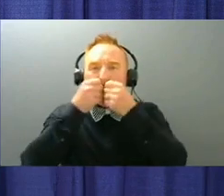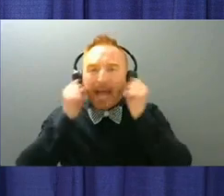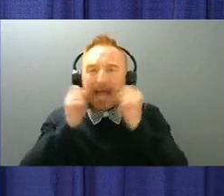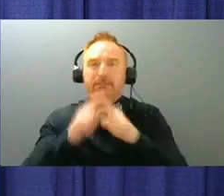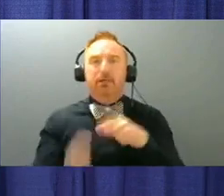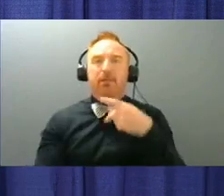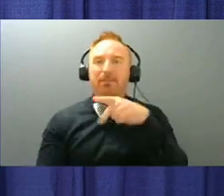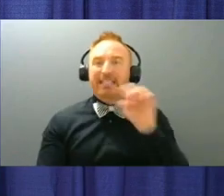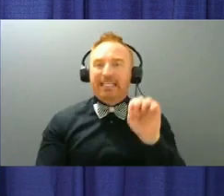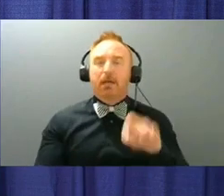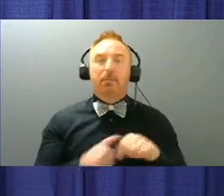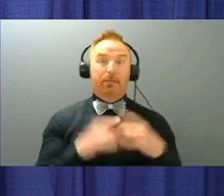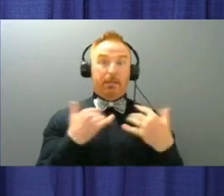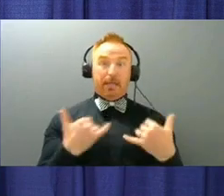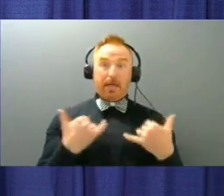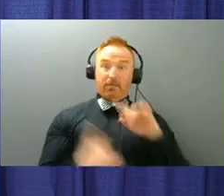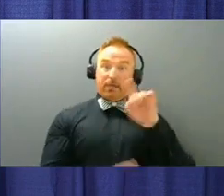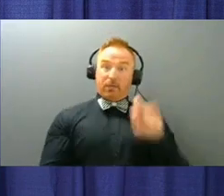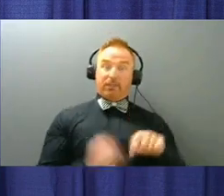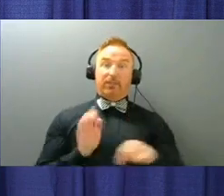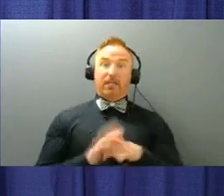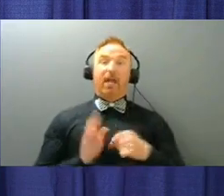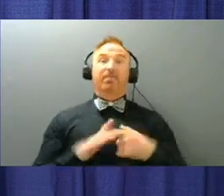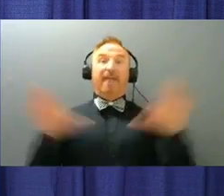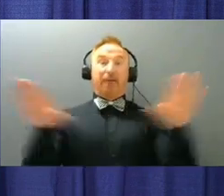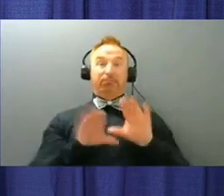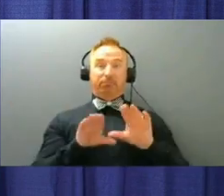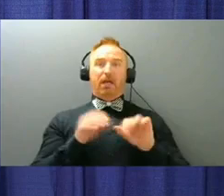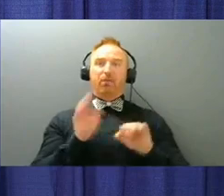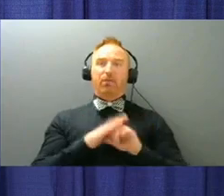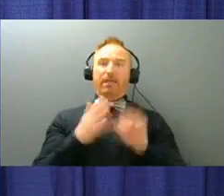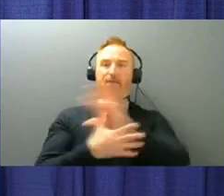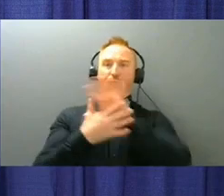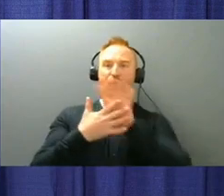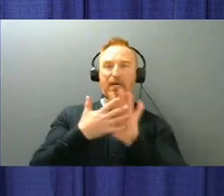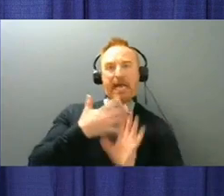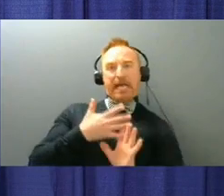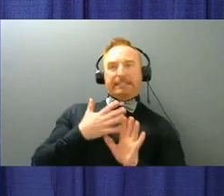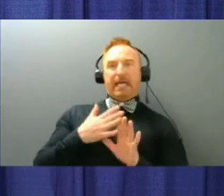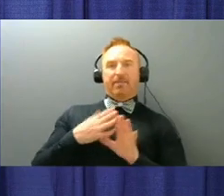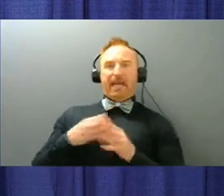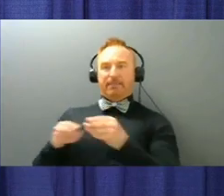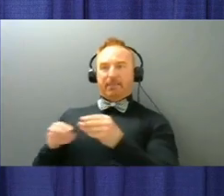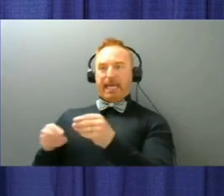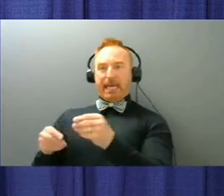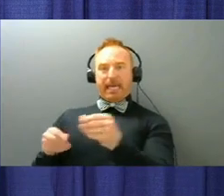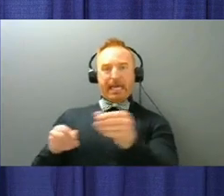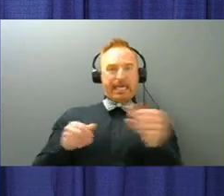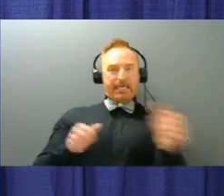equipment. Now it is the question out, now that we have this, how do we prioritize it and get it back